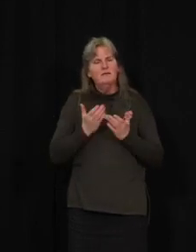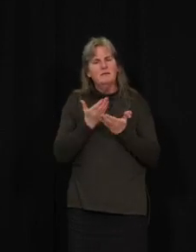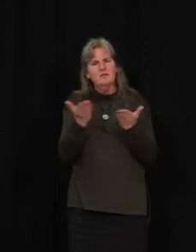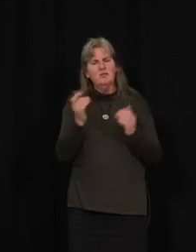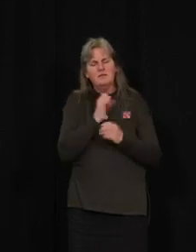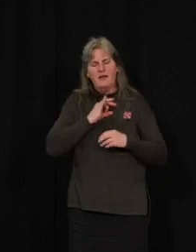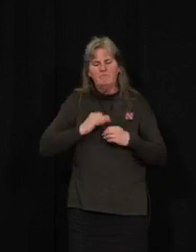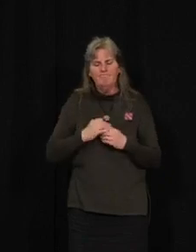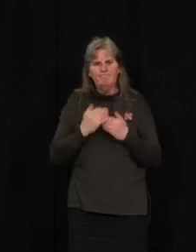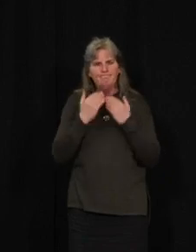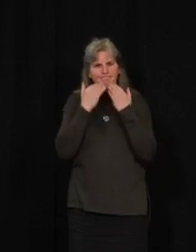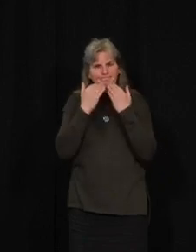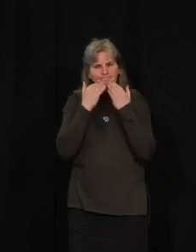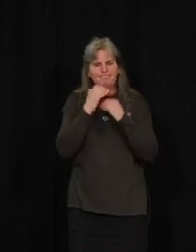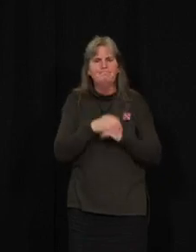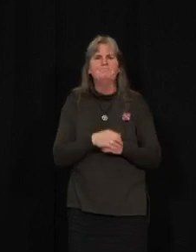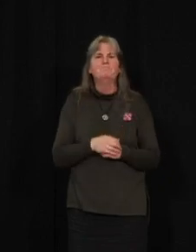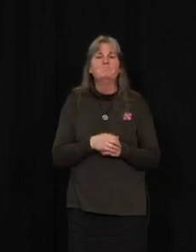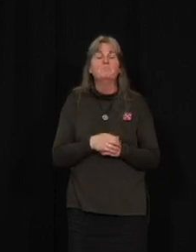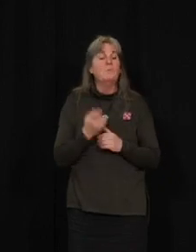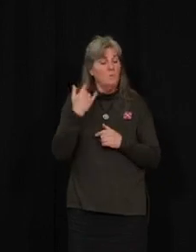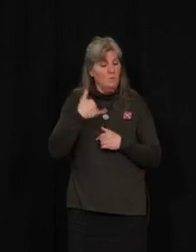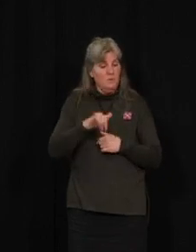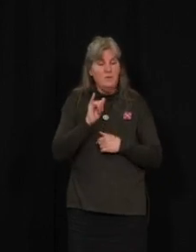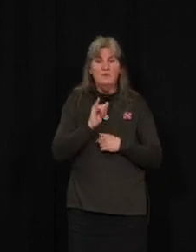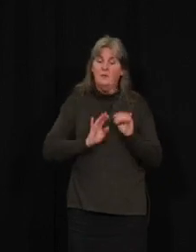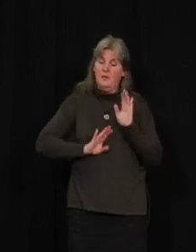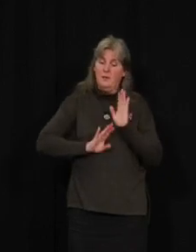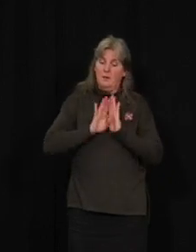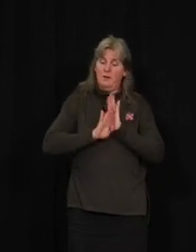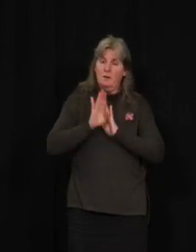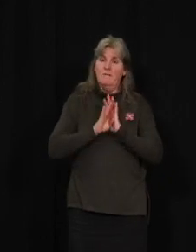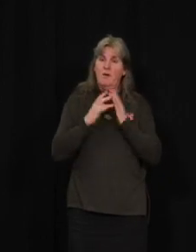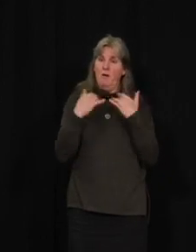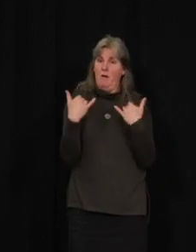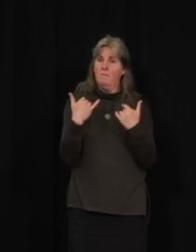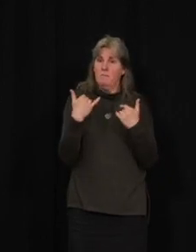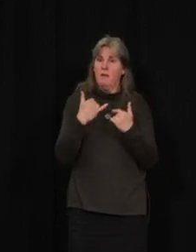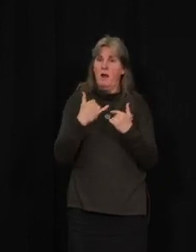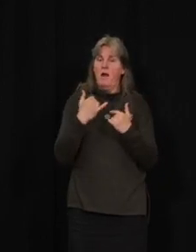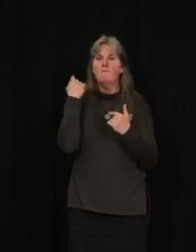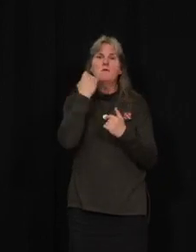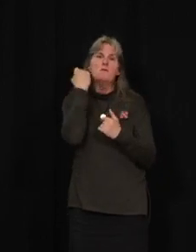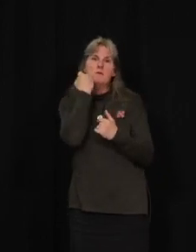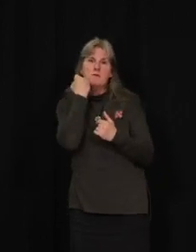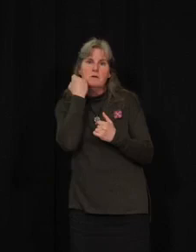guidelines for dentists and will be integrating advice for dental practices into the reopening plans.